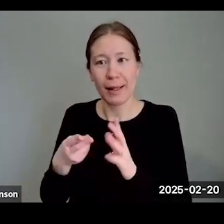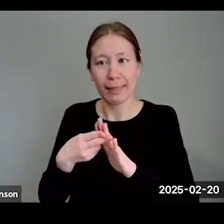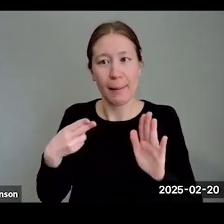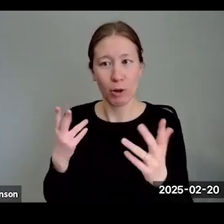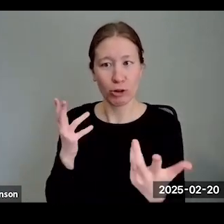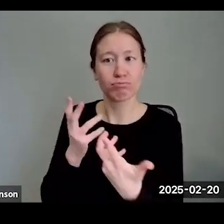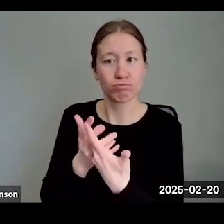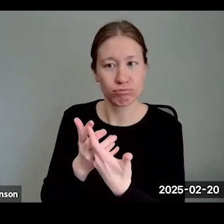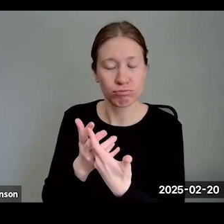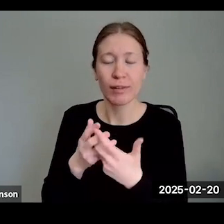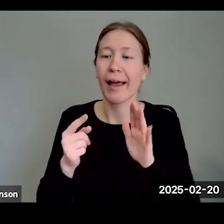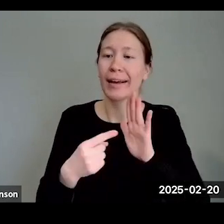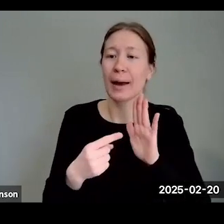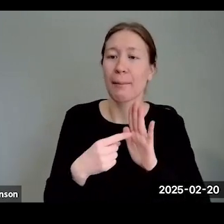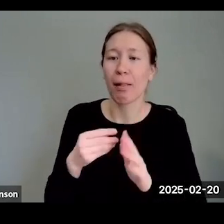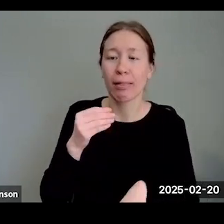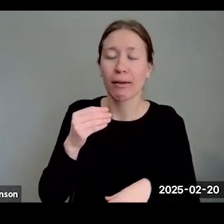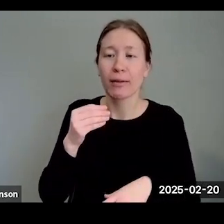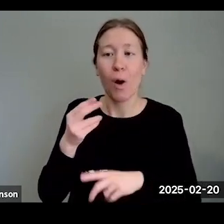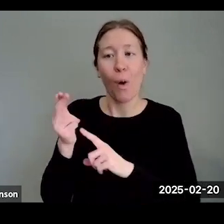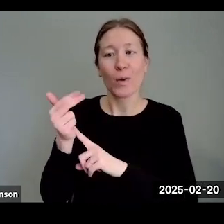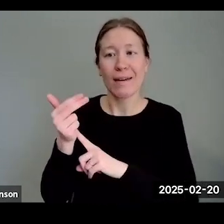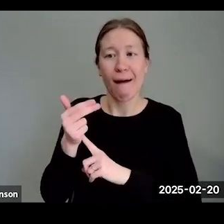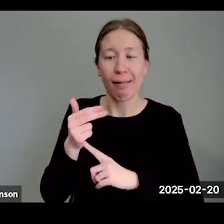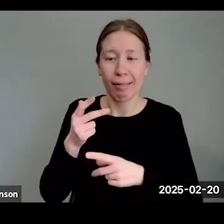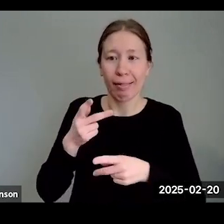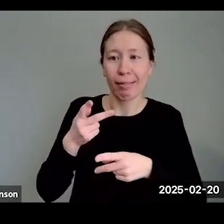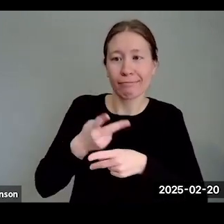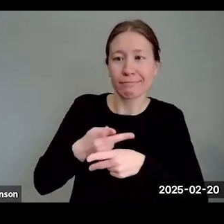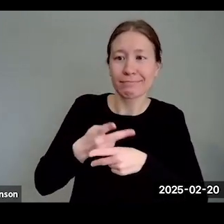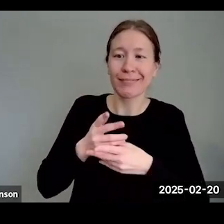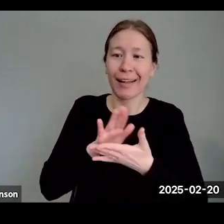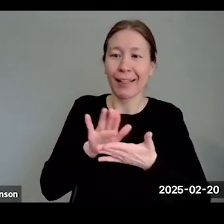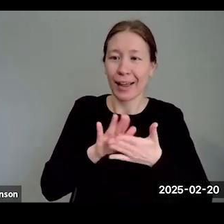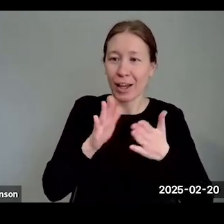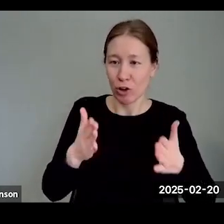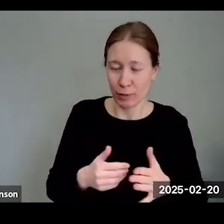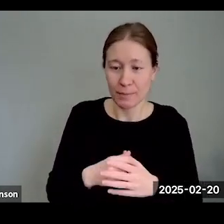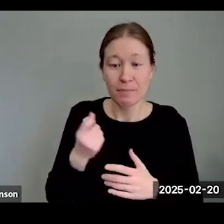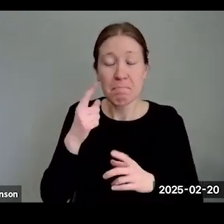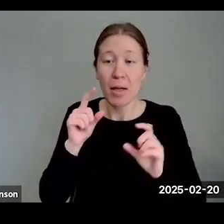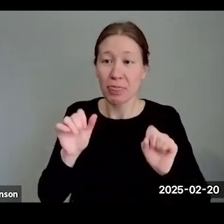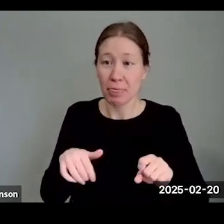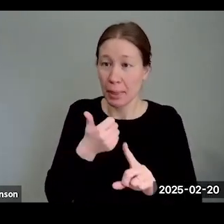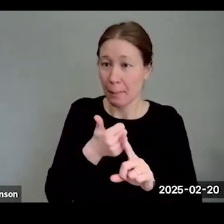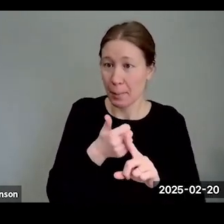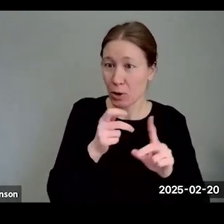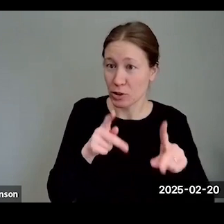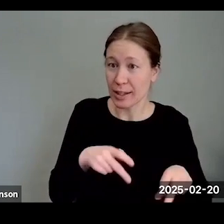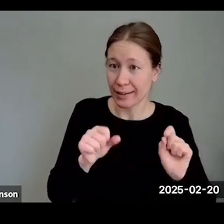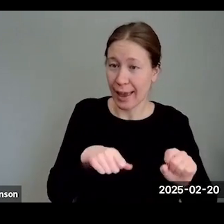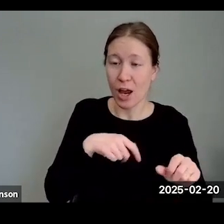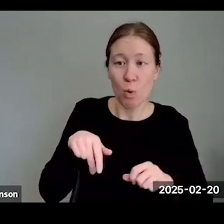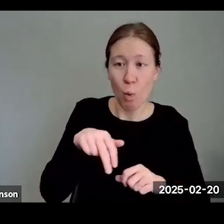as a housekeeper at a hotel. In this example, the person is able to walk well but they're not able to ascend and descent,